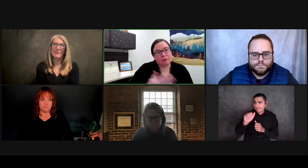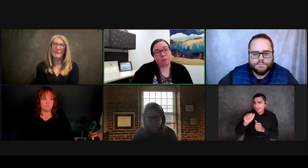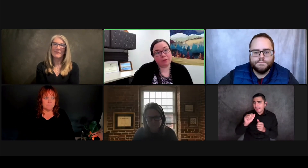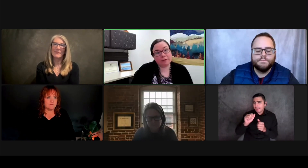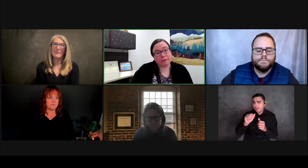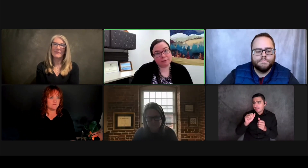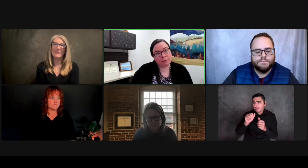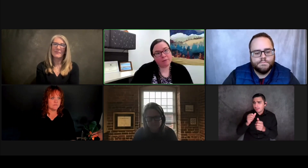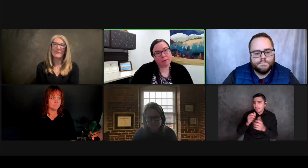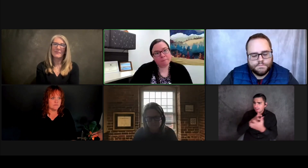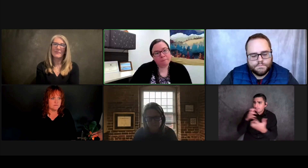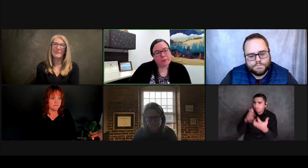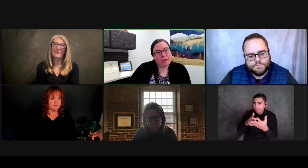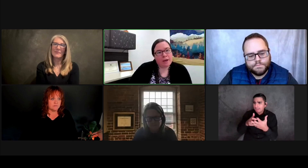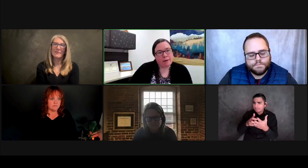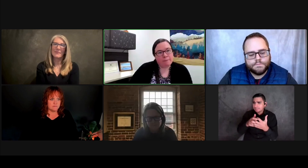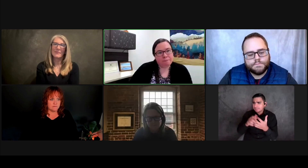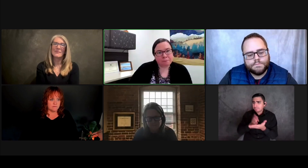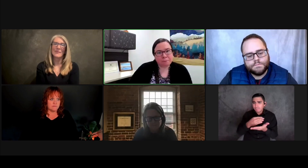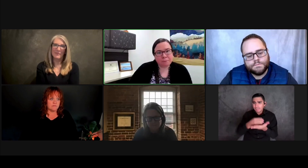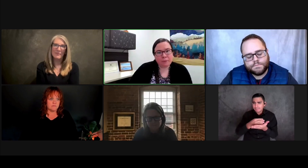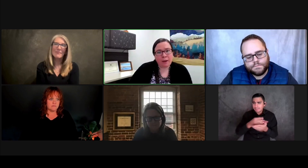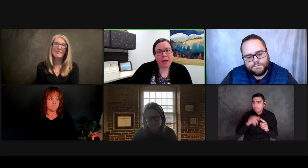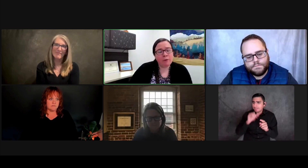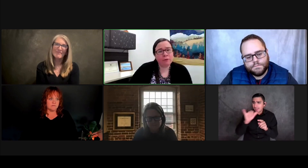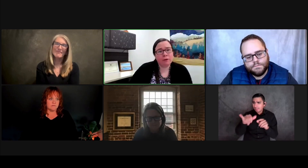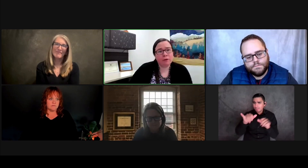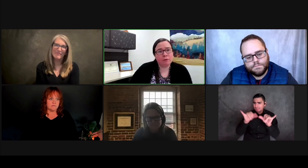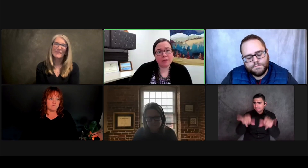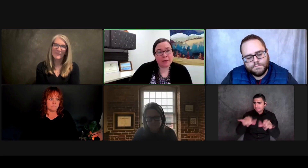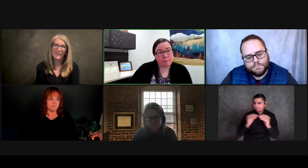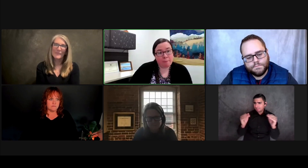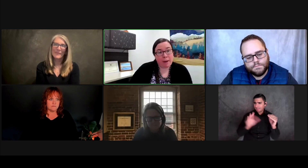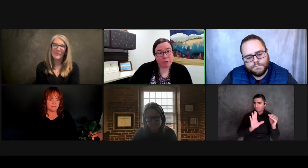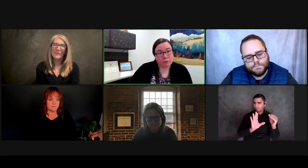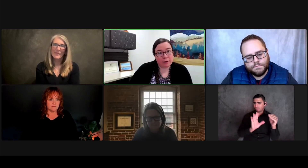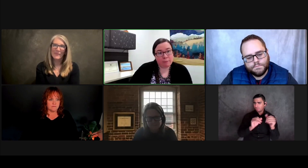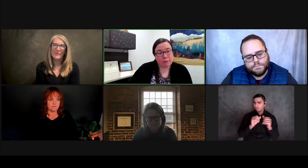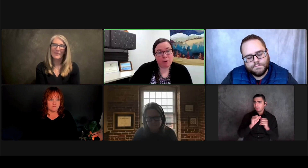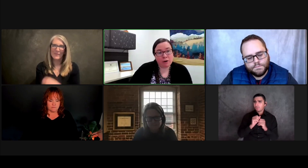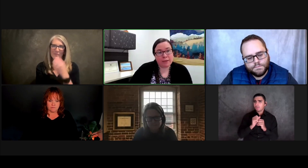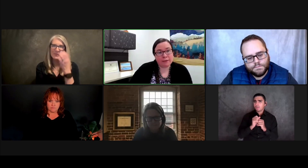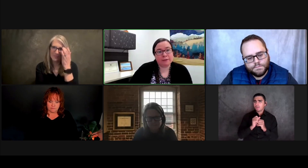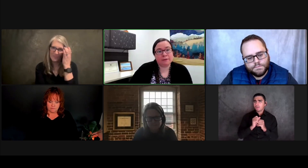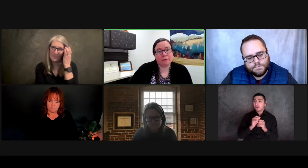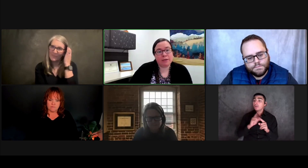to do with that system level. However, the great thing about being part of that system